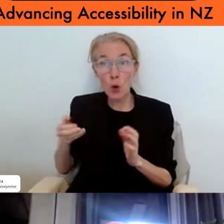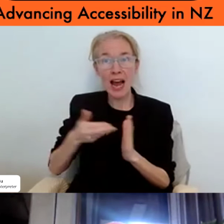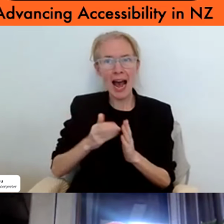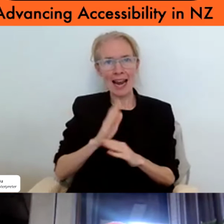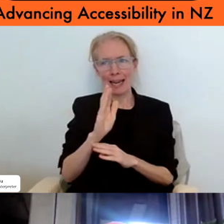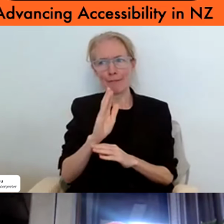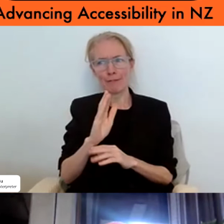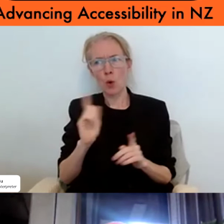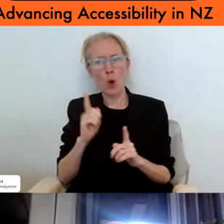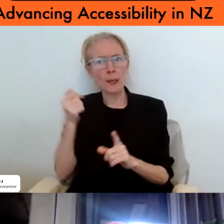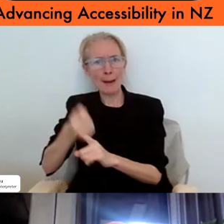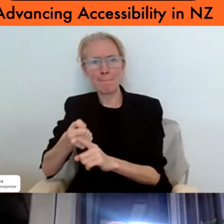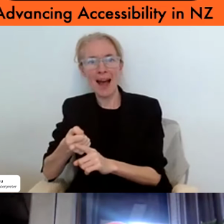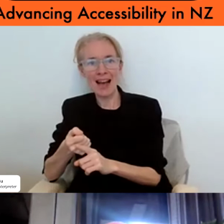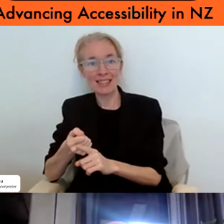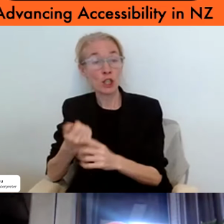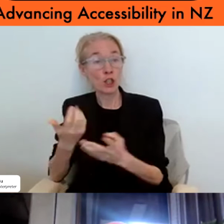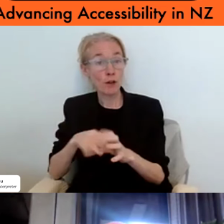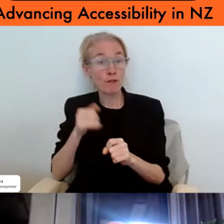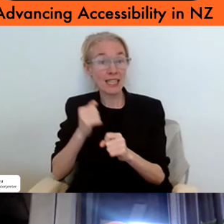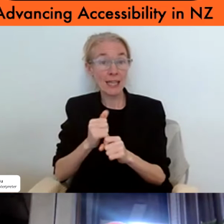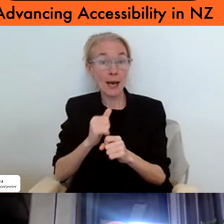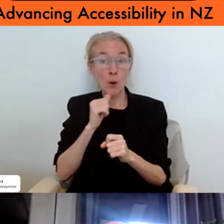Housing or social housing and you then have to find a house for those